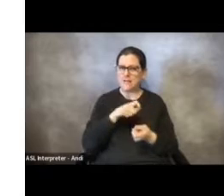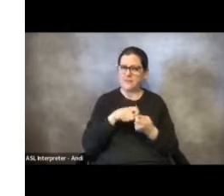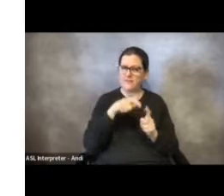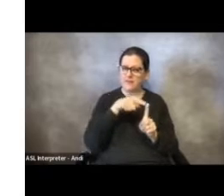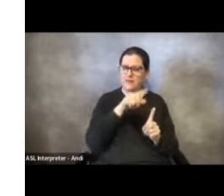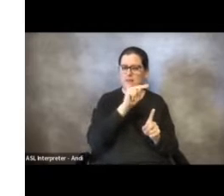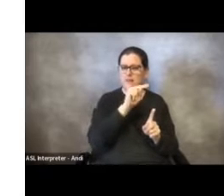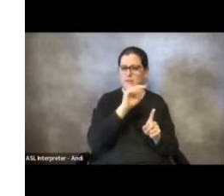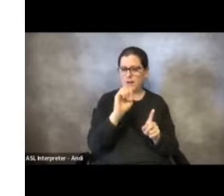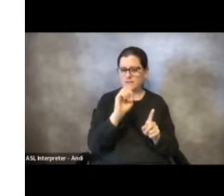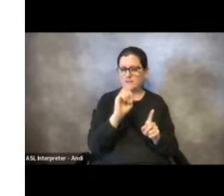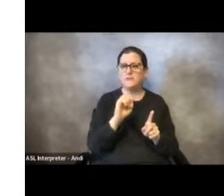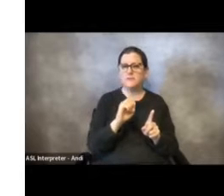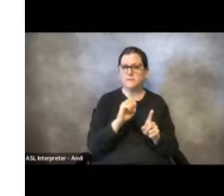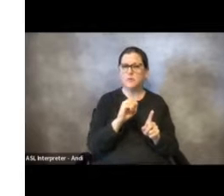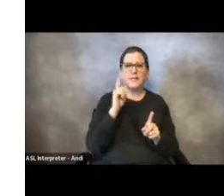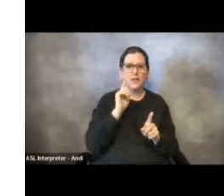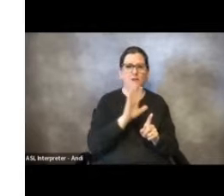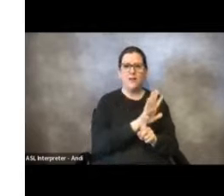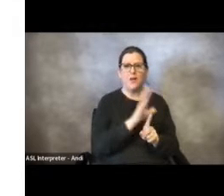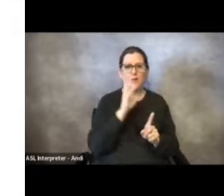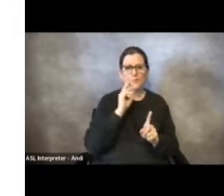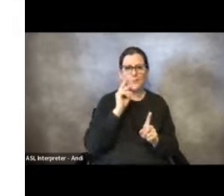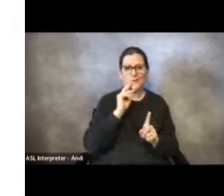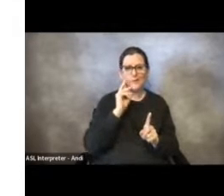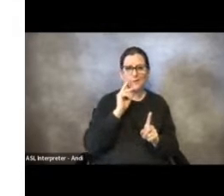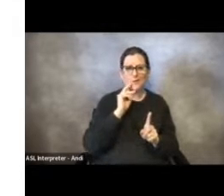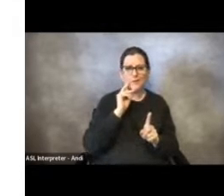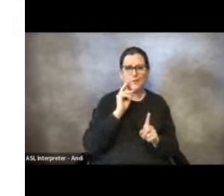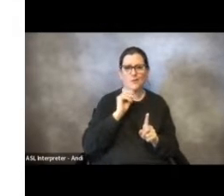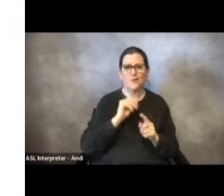can actually hear their experiences. But I wanted to try